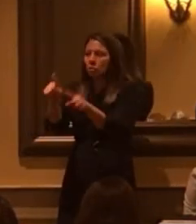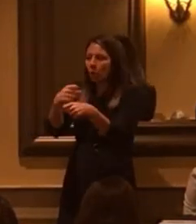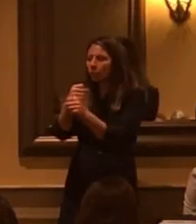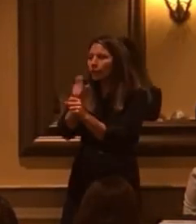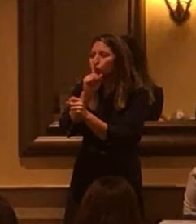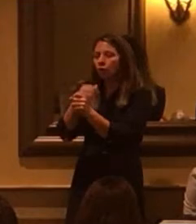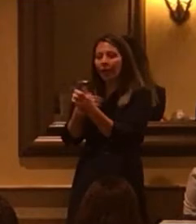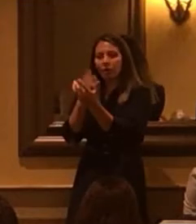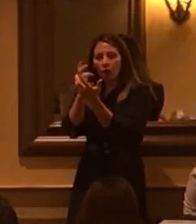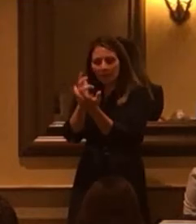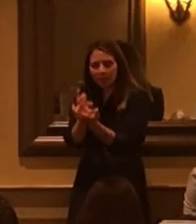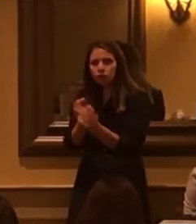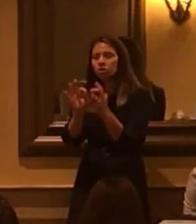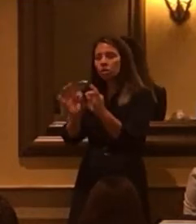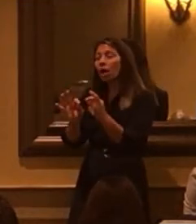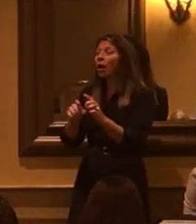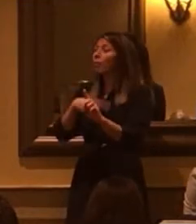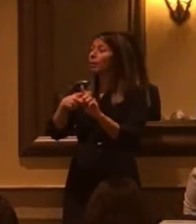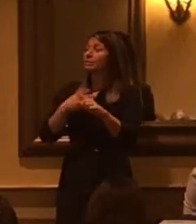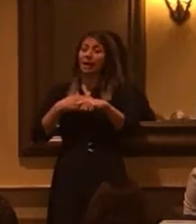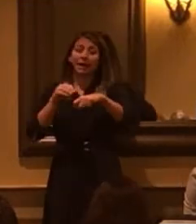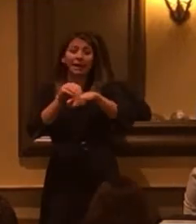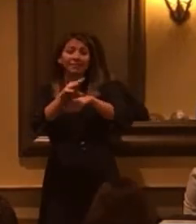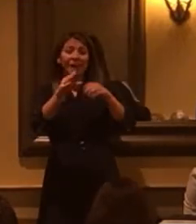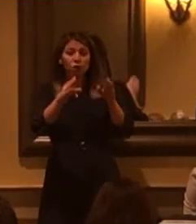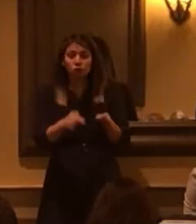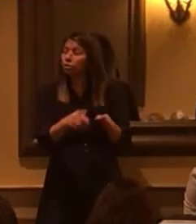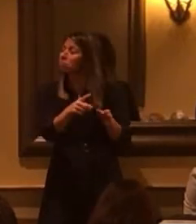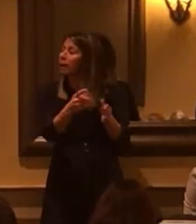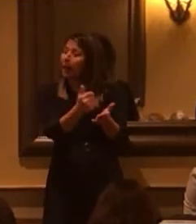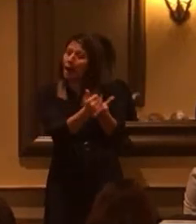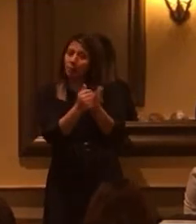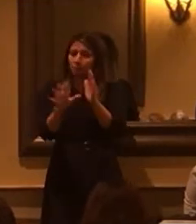And I also know that my advisor who also helped me get through good classes and all